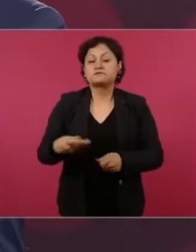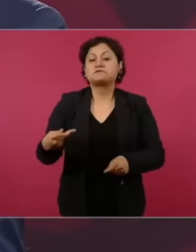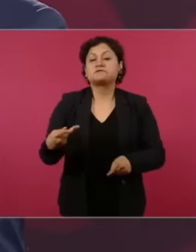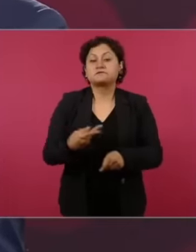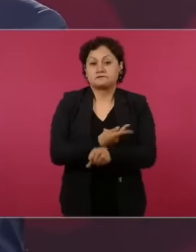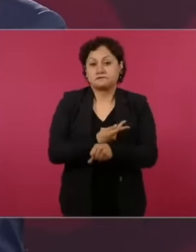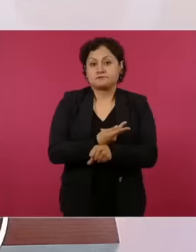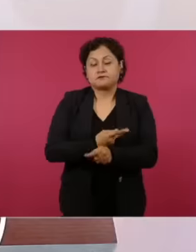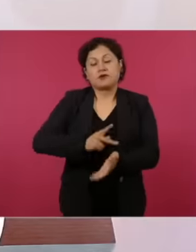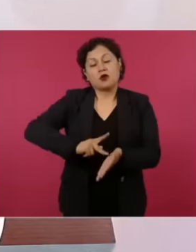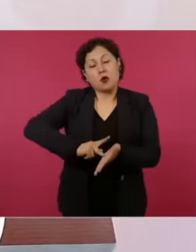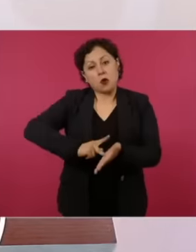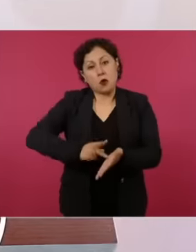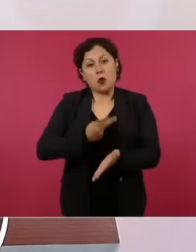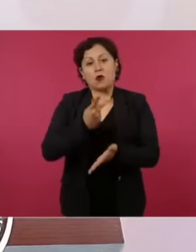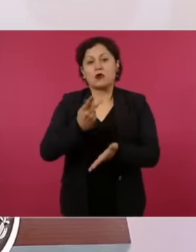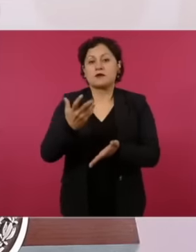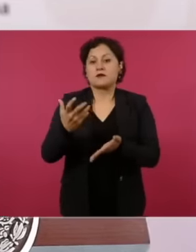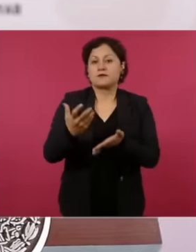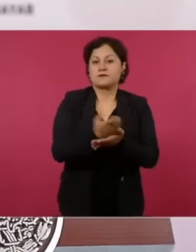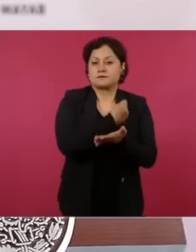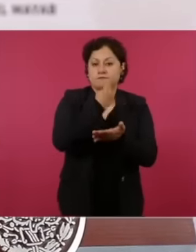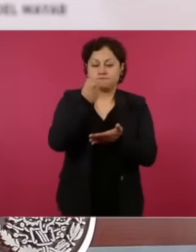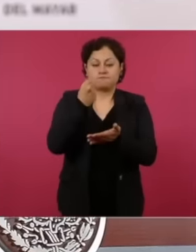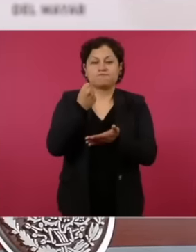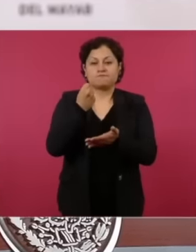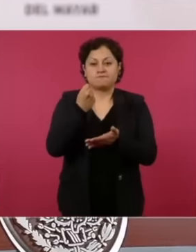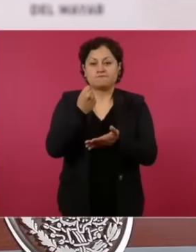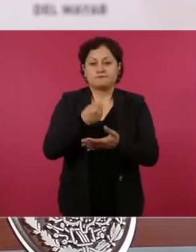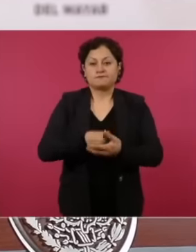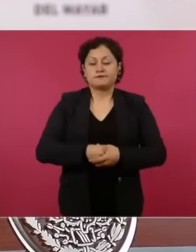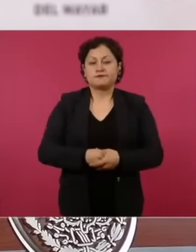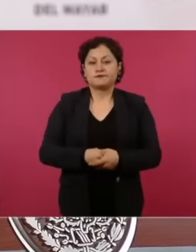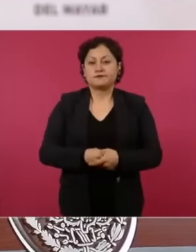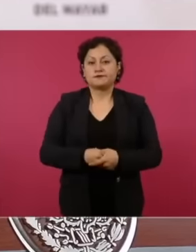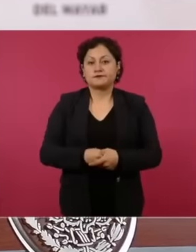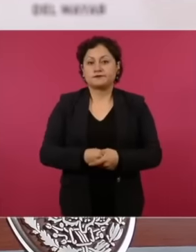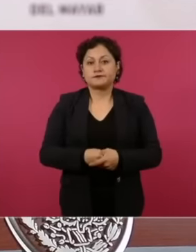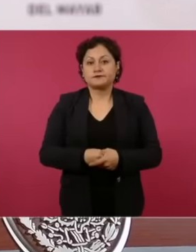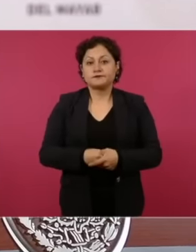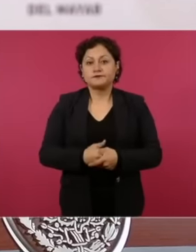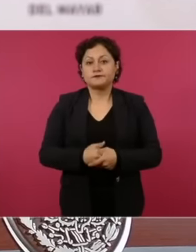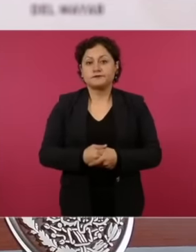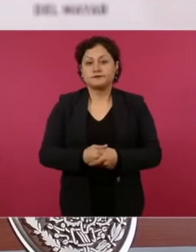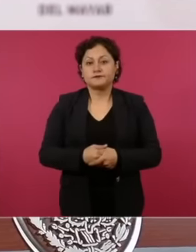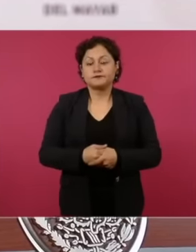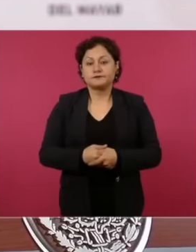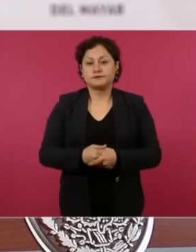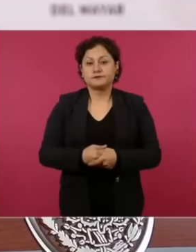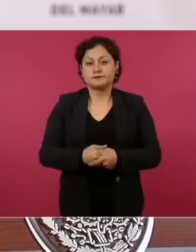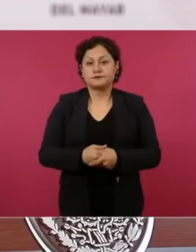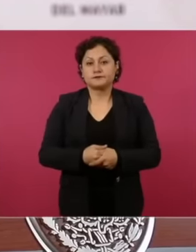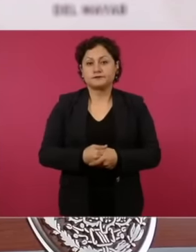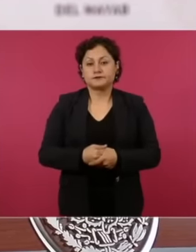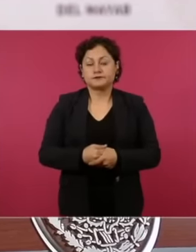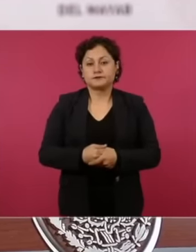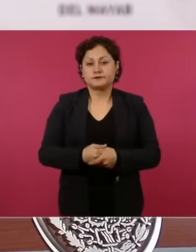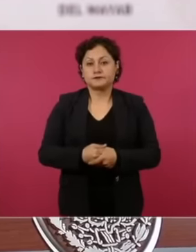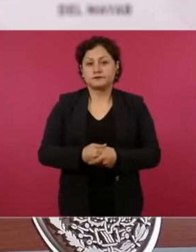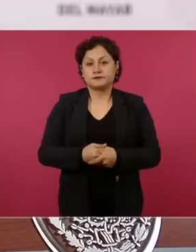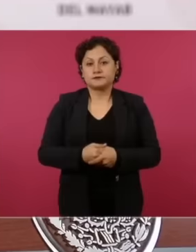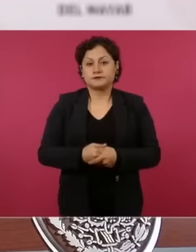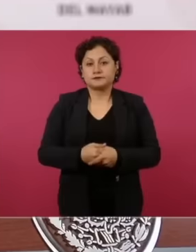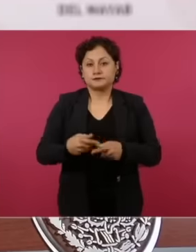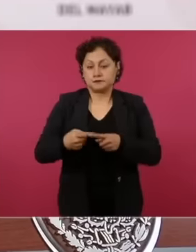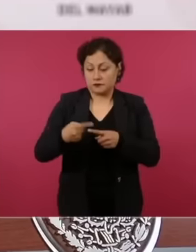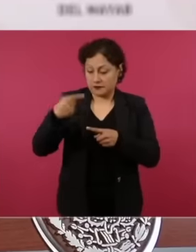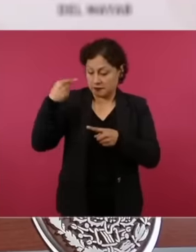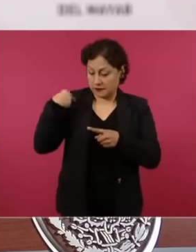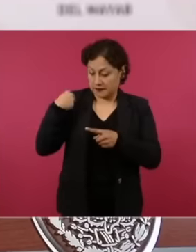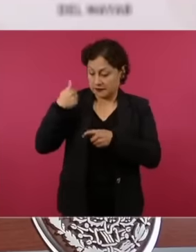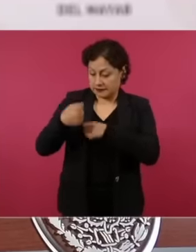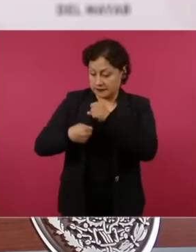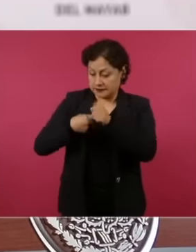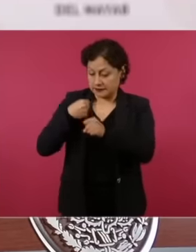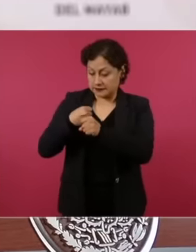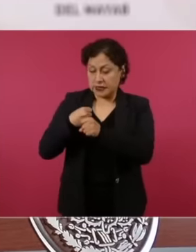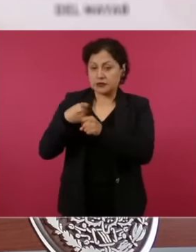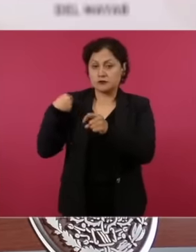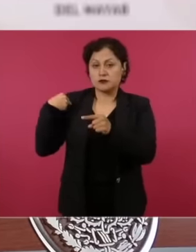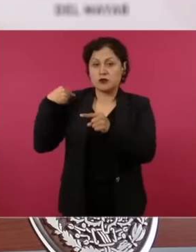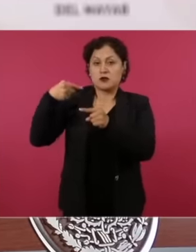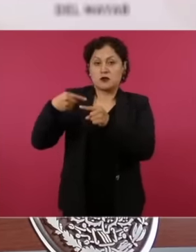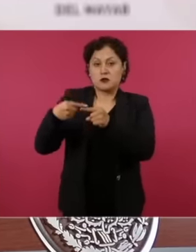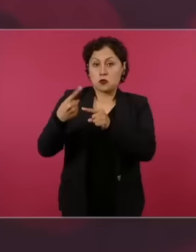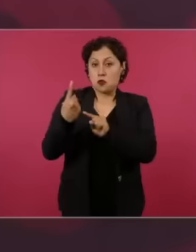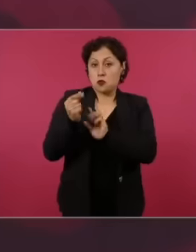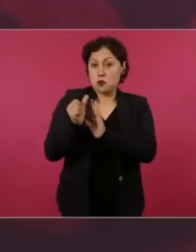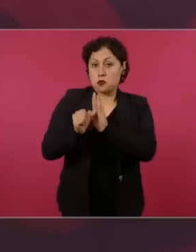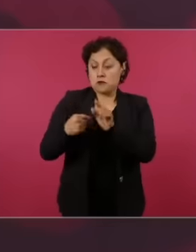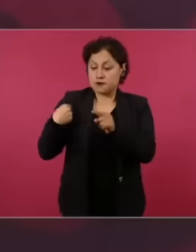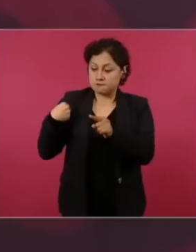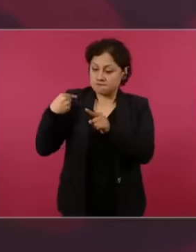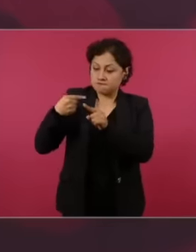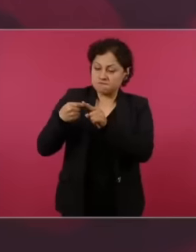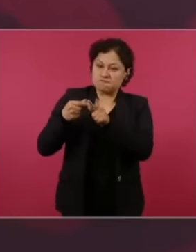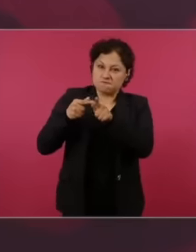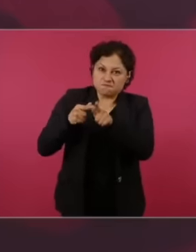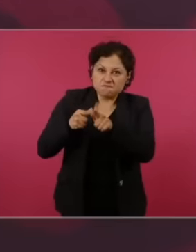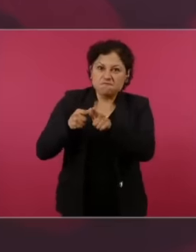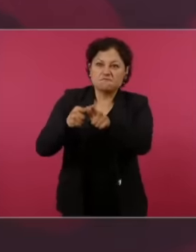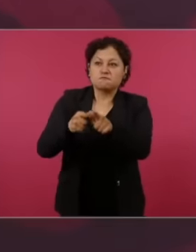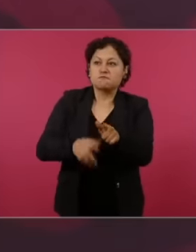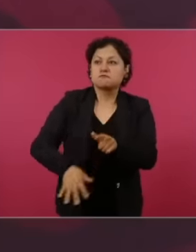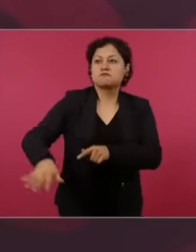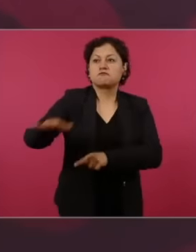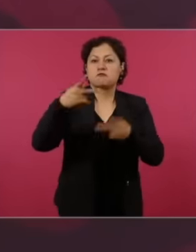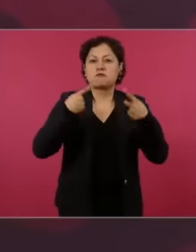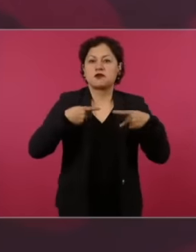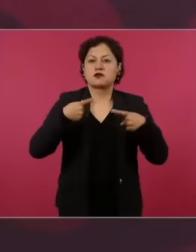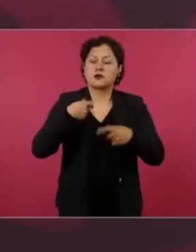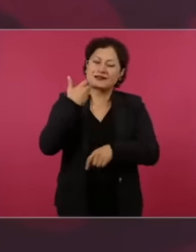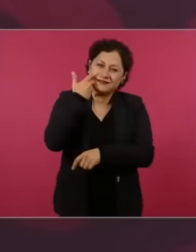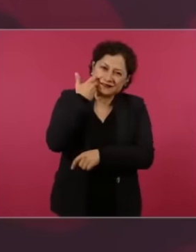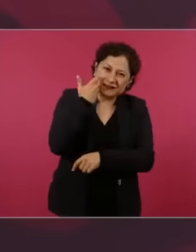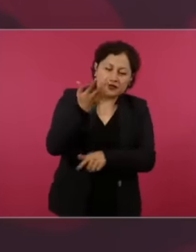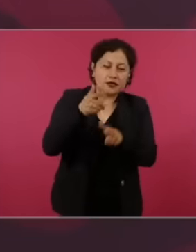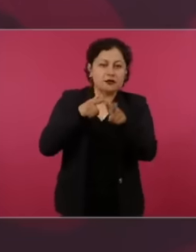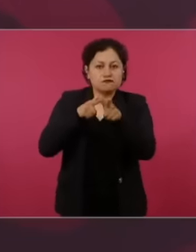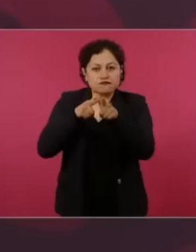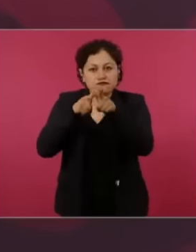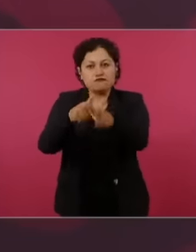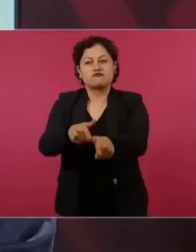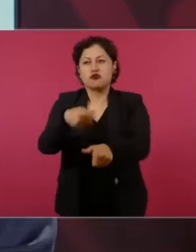triumphed again. The support of the people was ratified. for the transformation to continue because 6 years